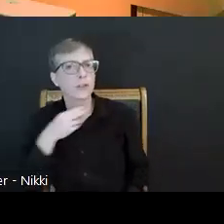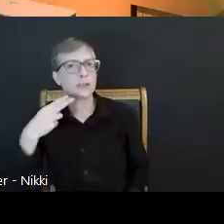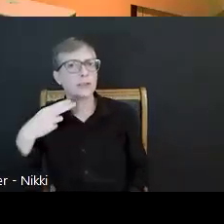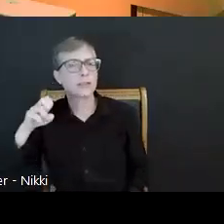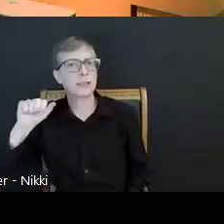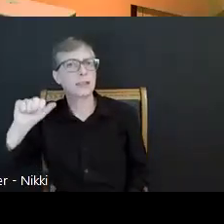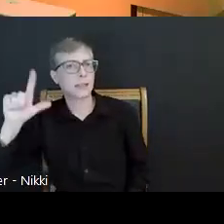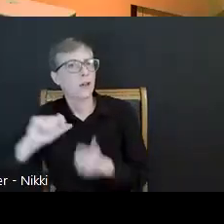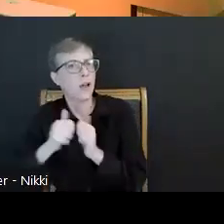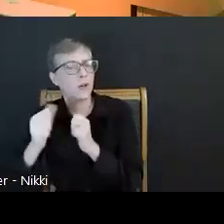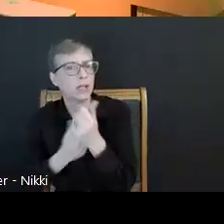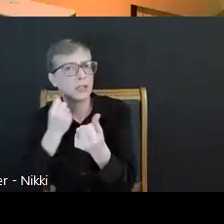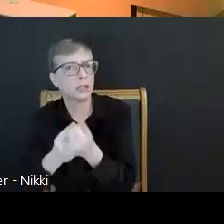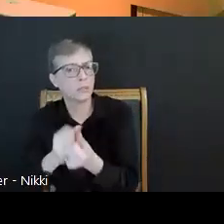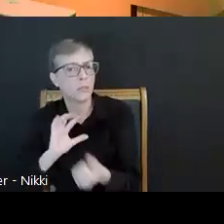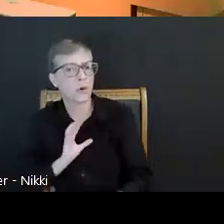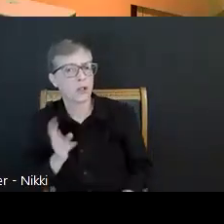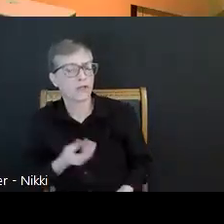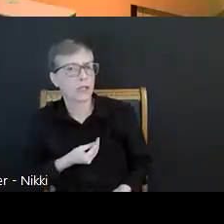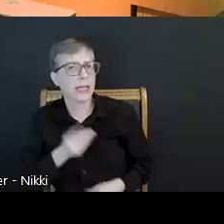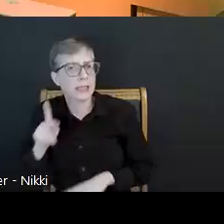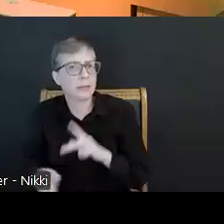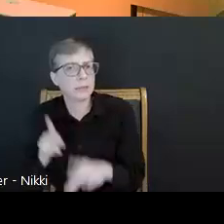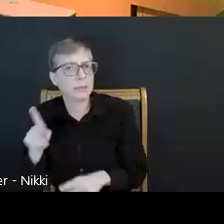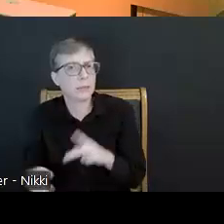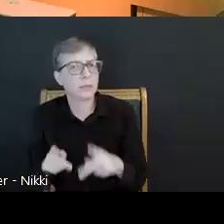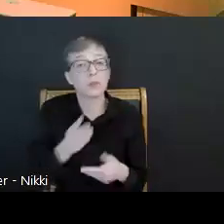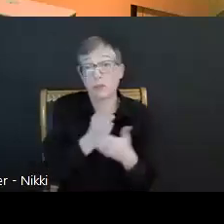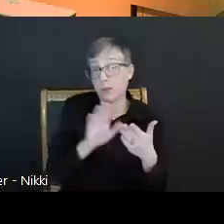some of your groups were for women only how does gender identity play into the resources